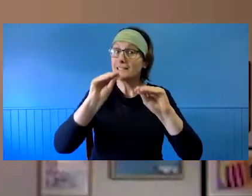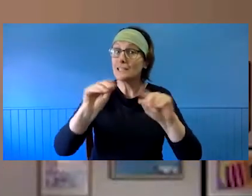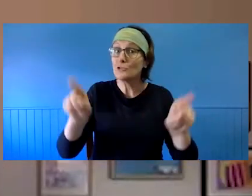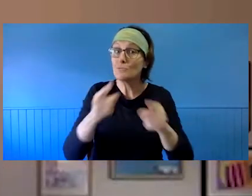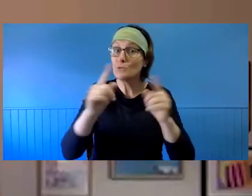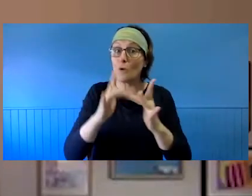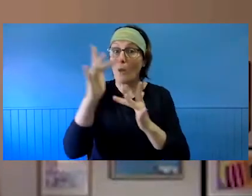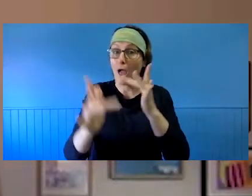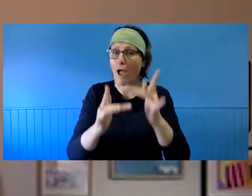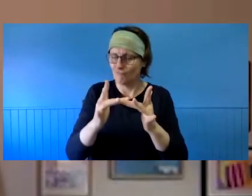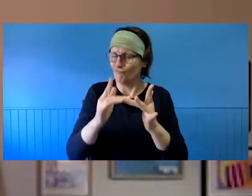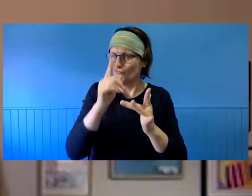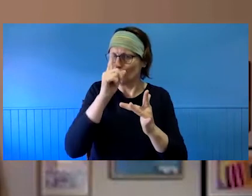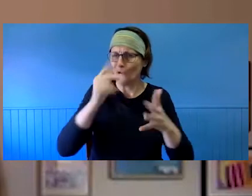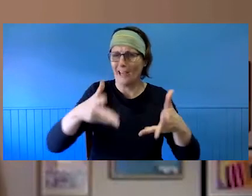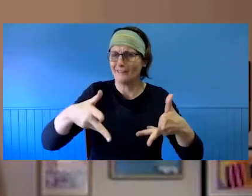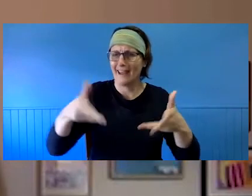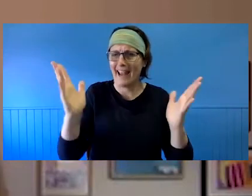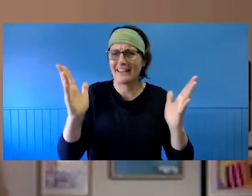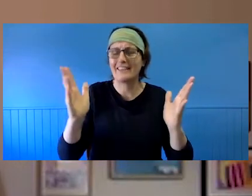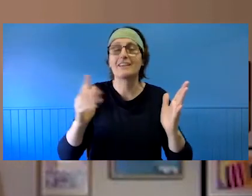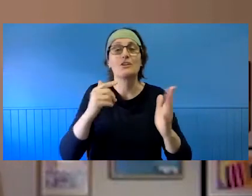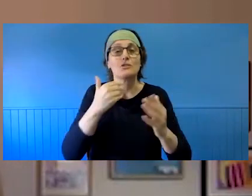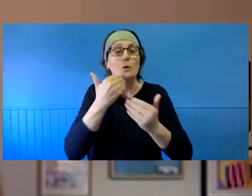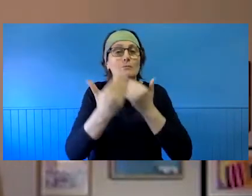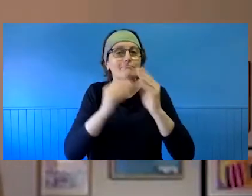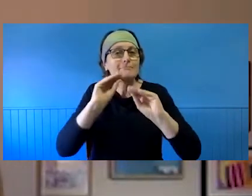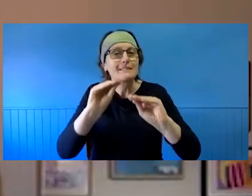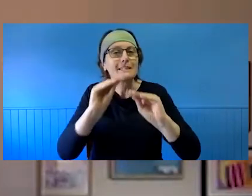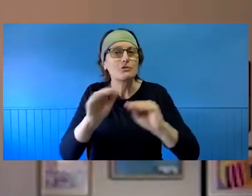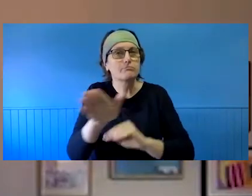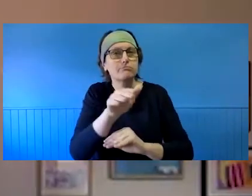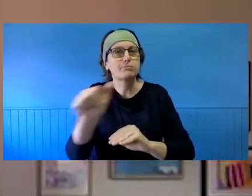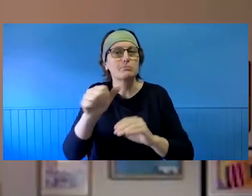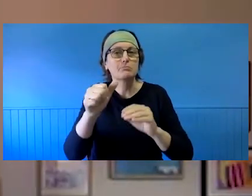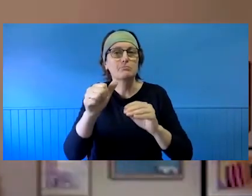pretty much anything: effective strategies for teaching online with Dr Carol Johnson.